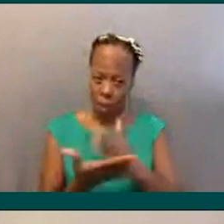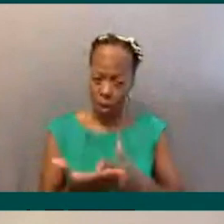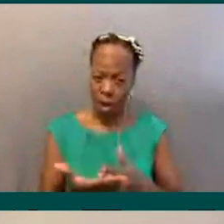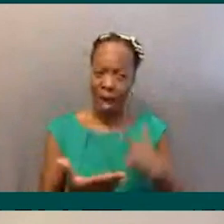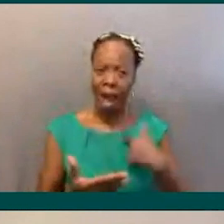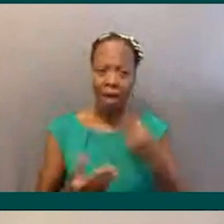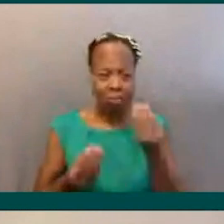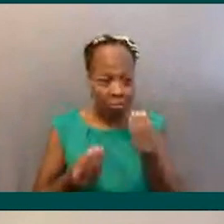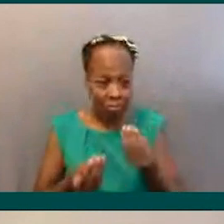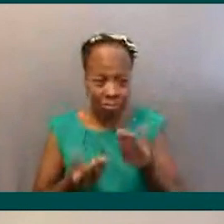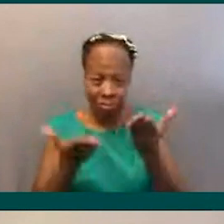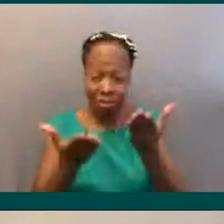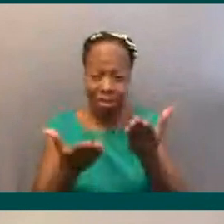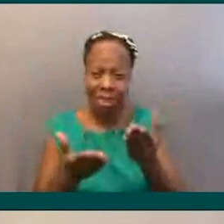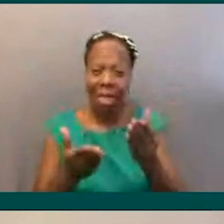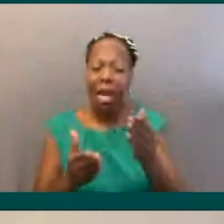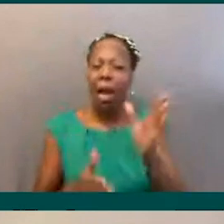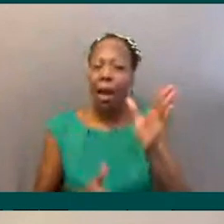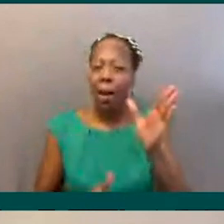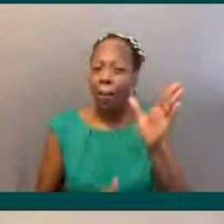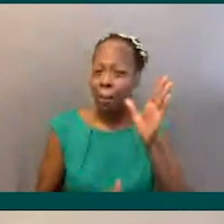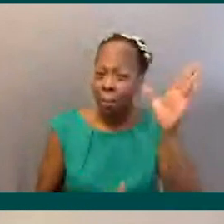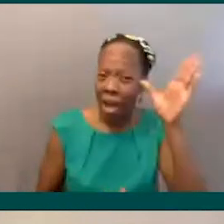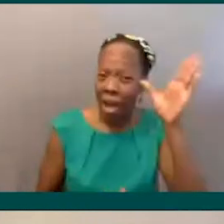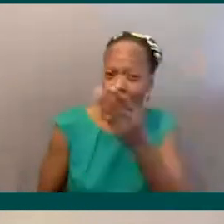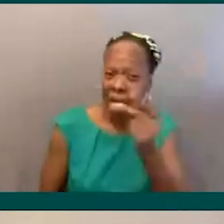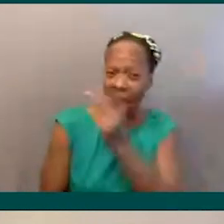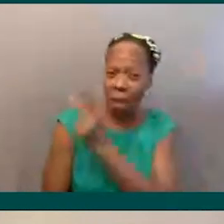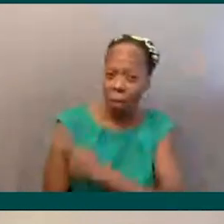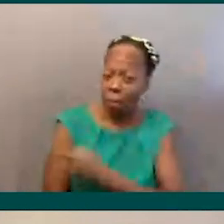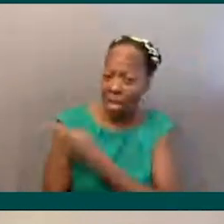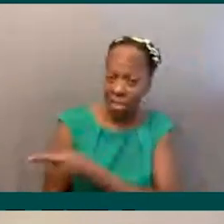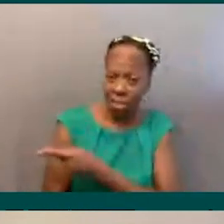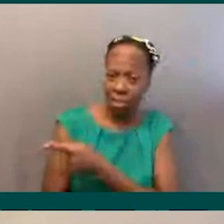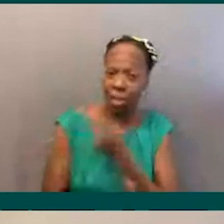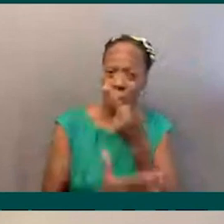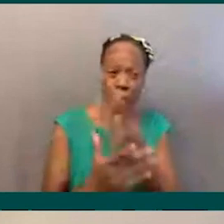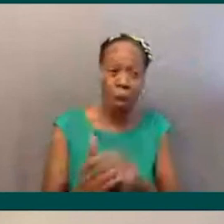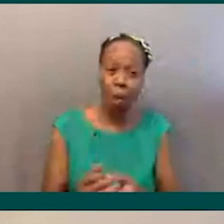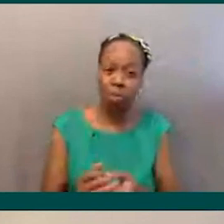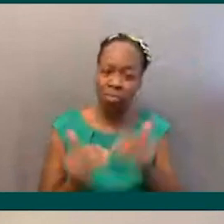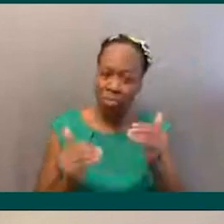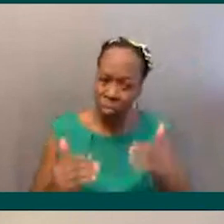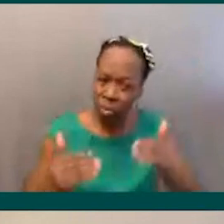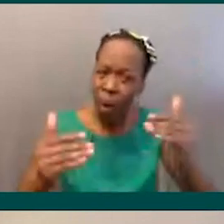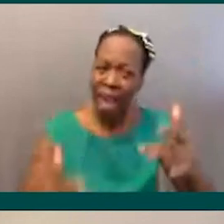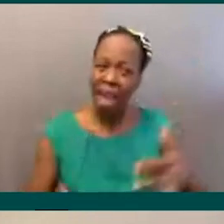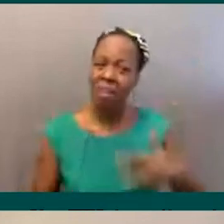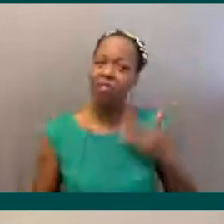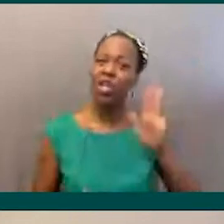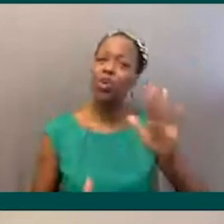is feel your feelings. This is very overwhelming, it can be scary, you can be angry, you can be sad,